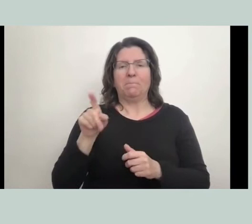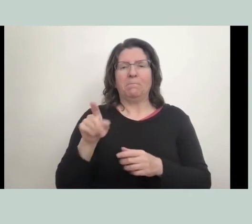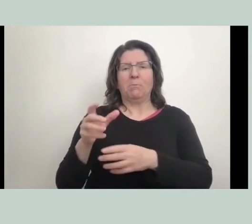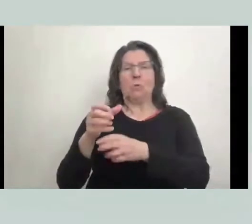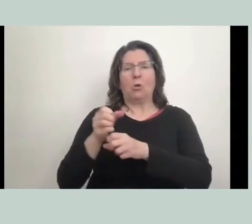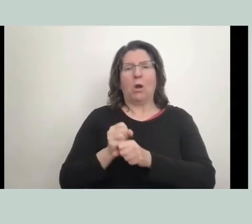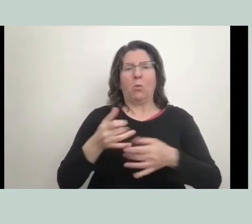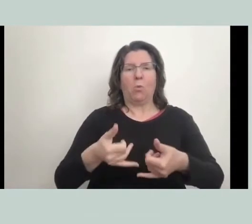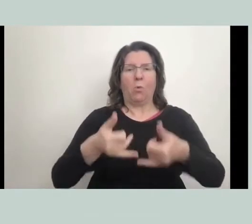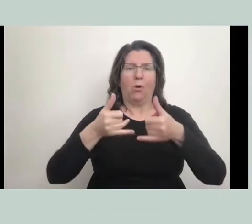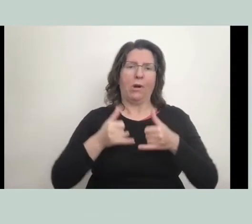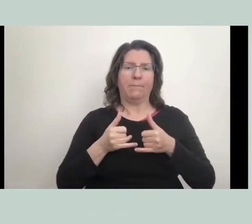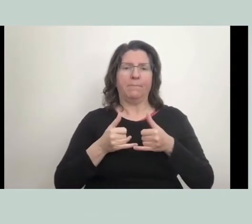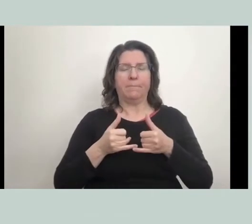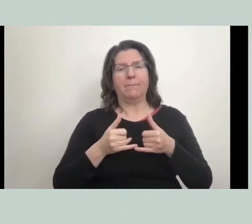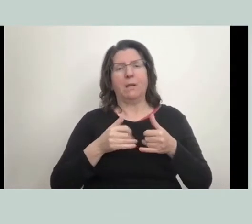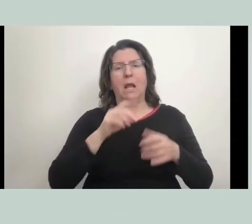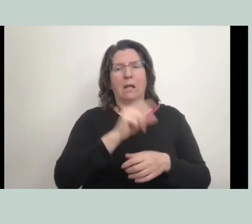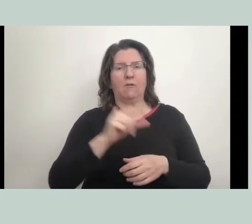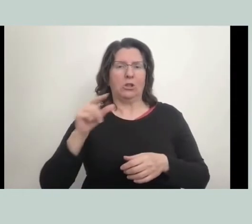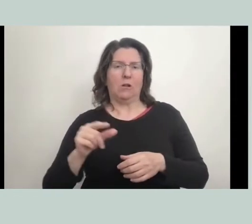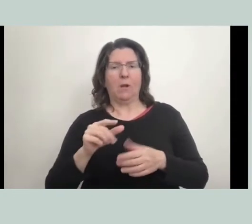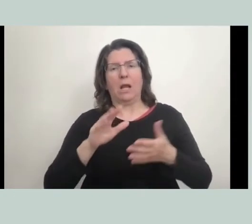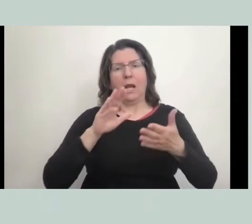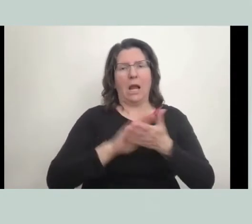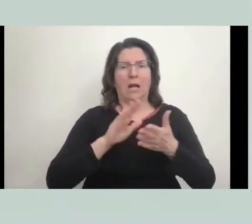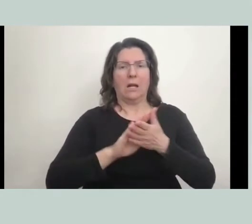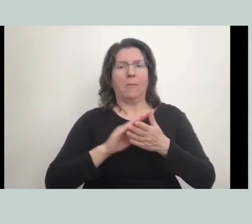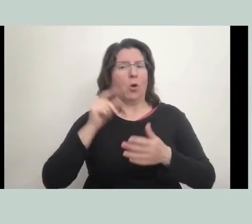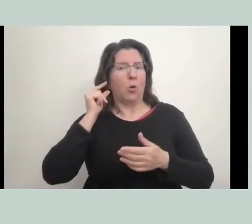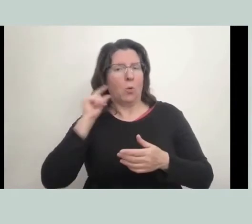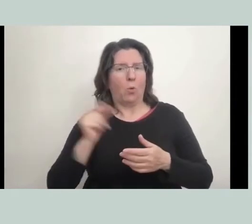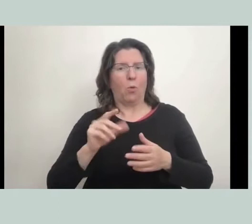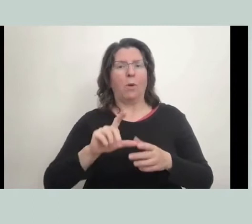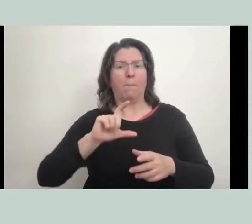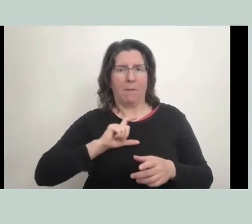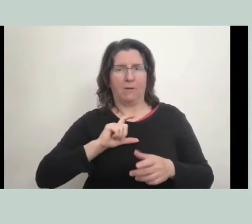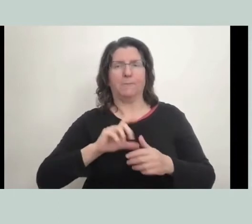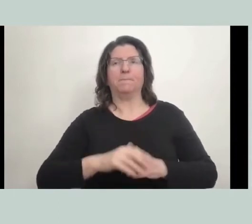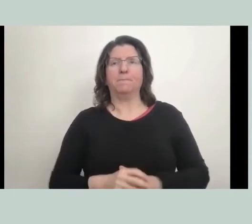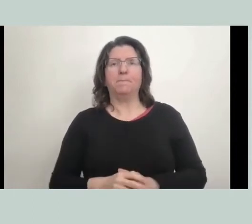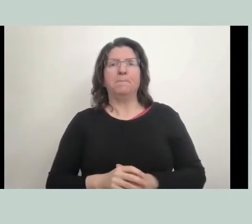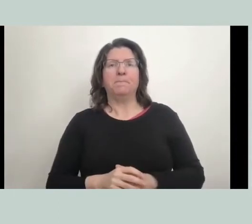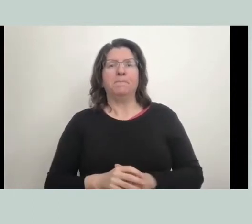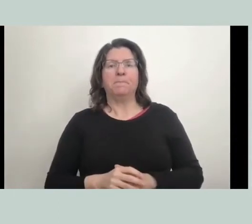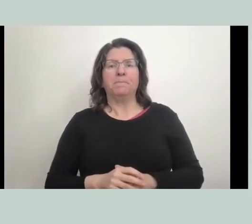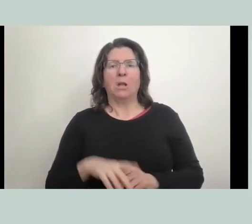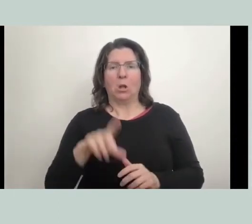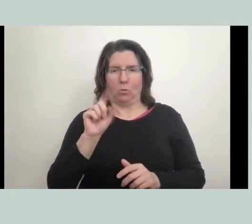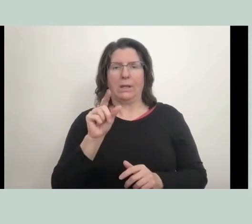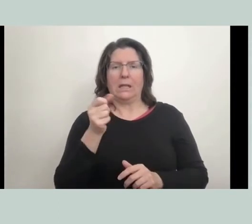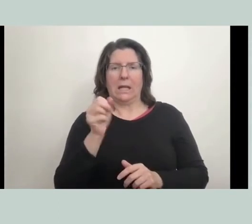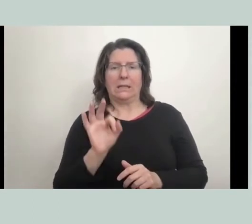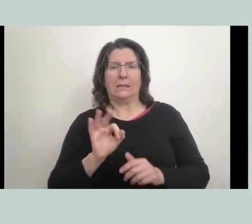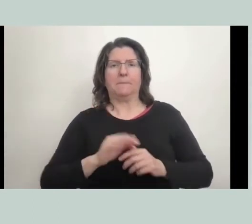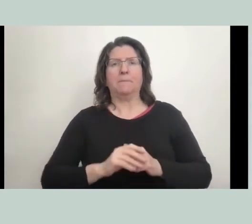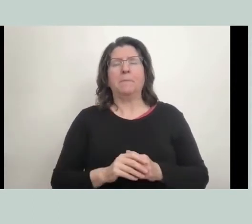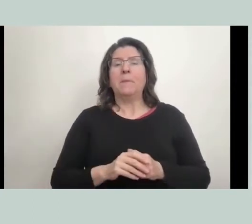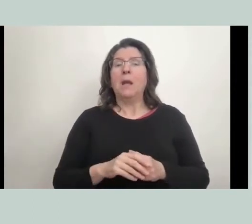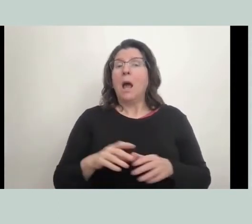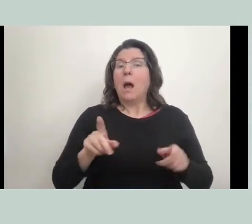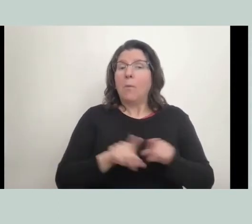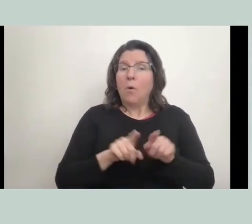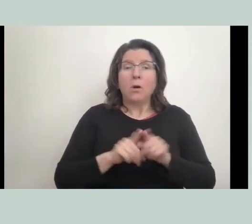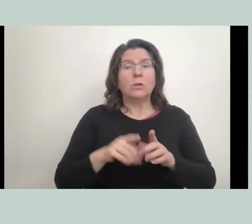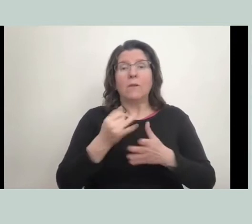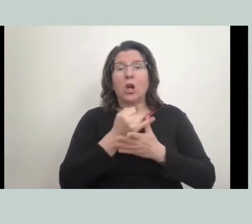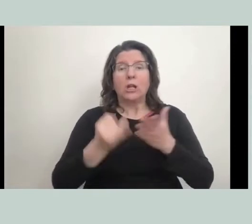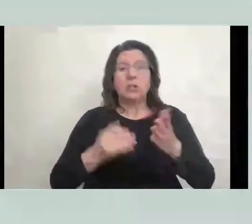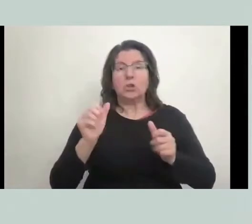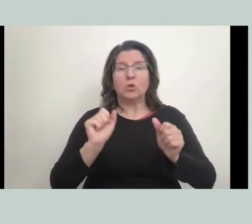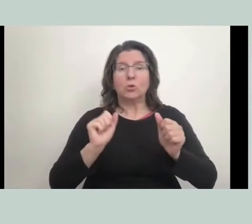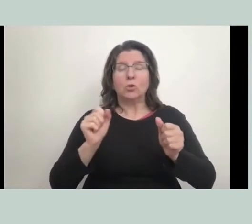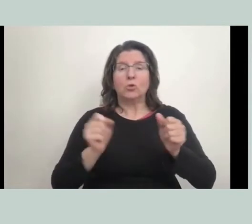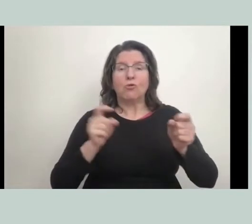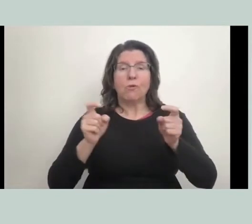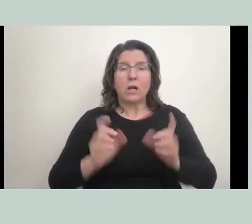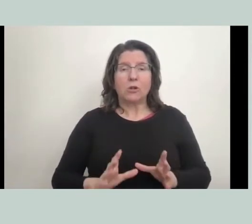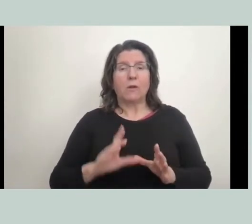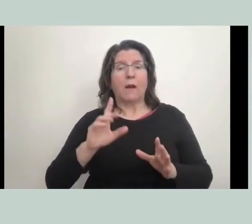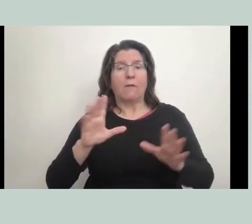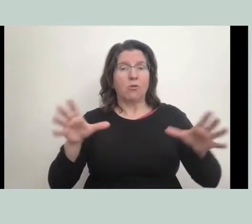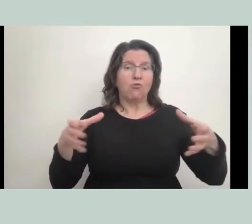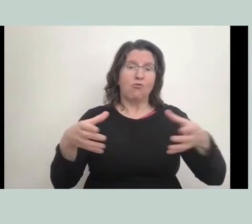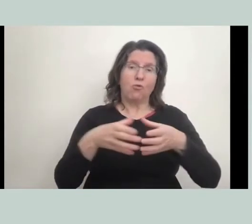I was the recipient of the Governor General's Gold Medal, for academic achievement in 2019.